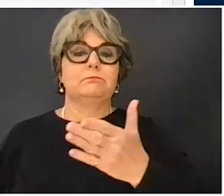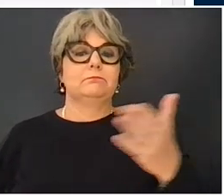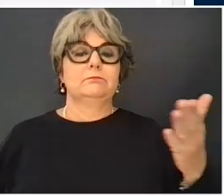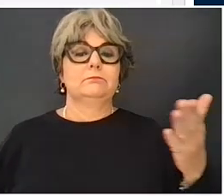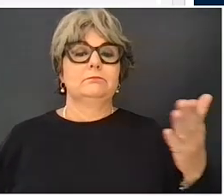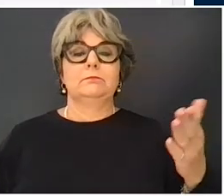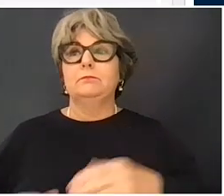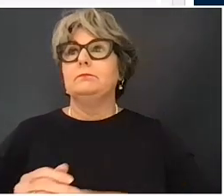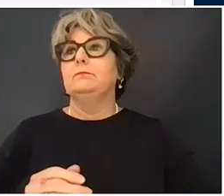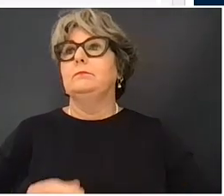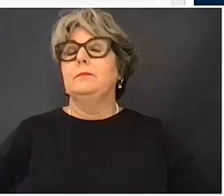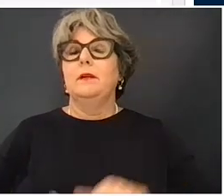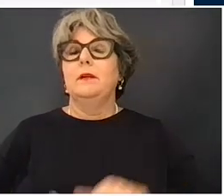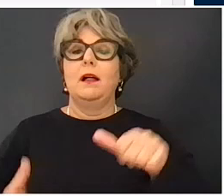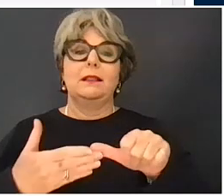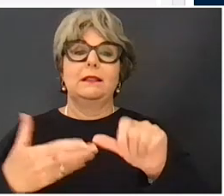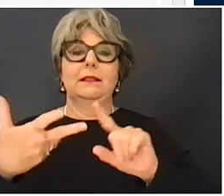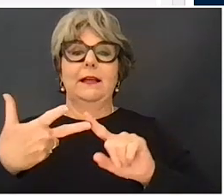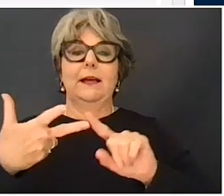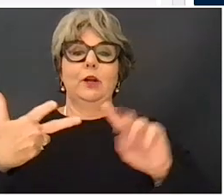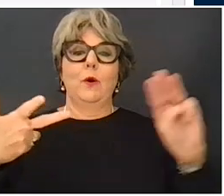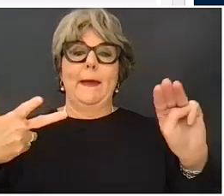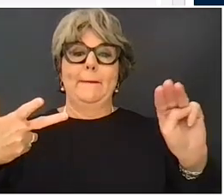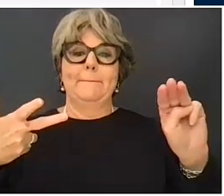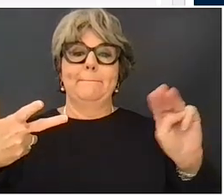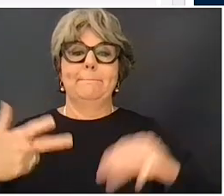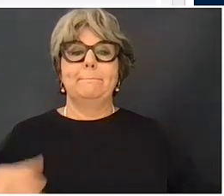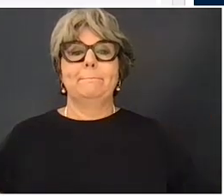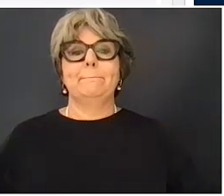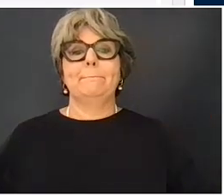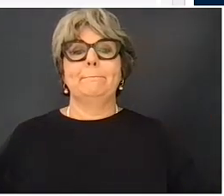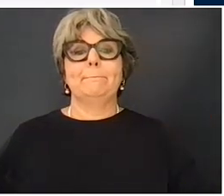A couple of hands.